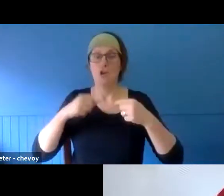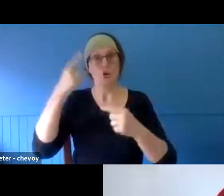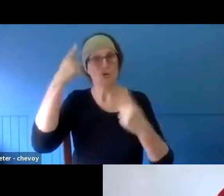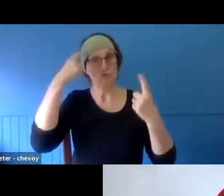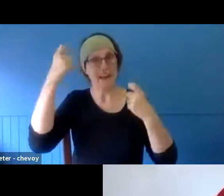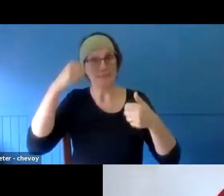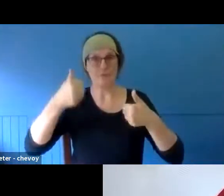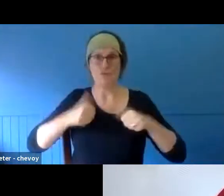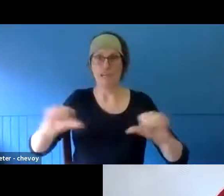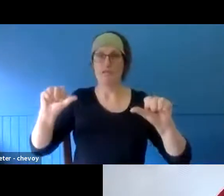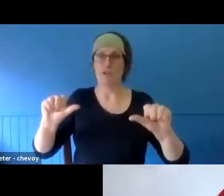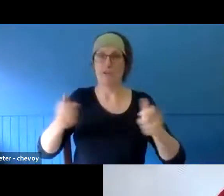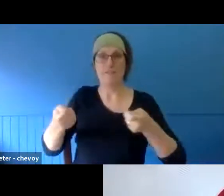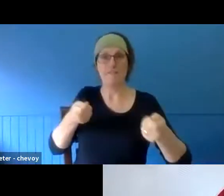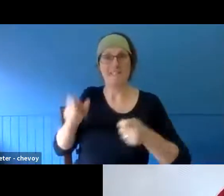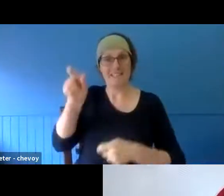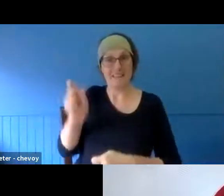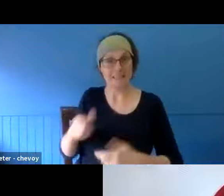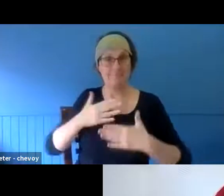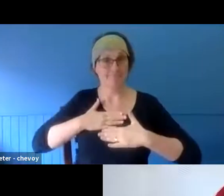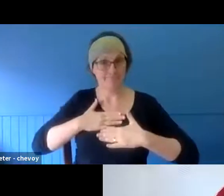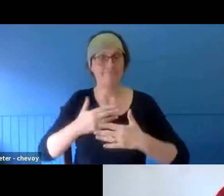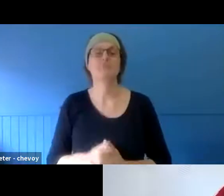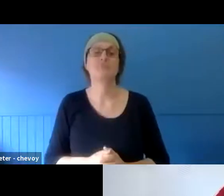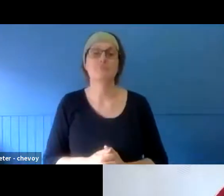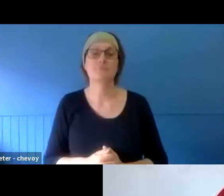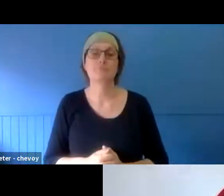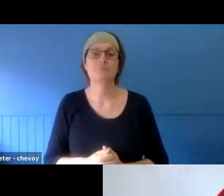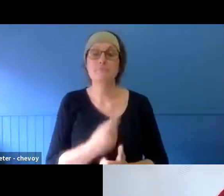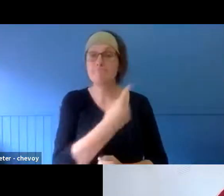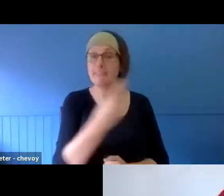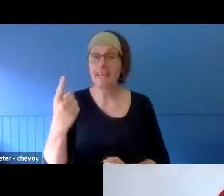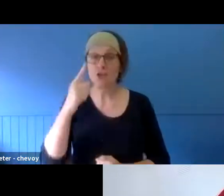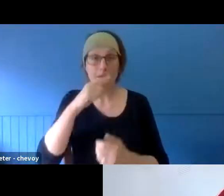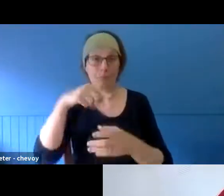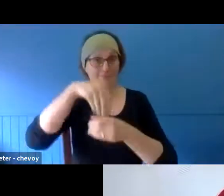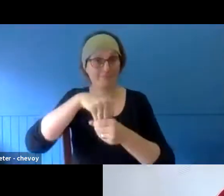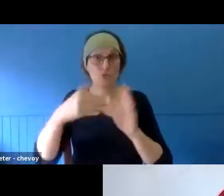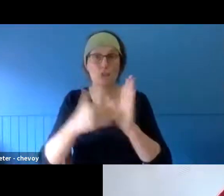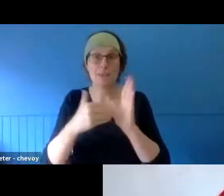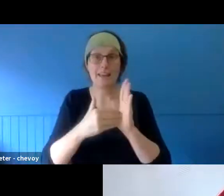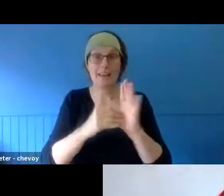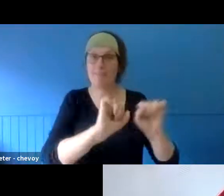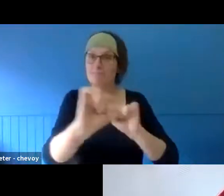we have today have various practises and they've also worked in different